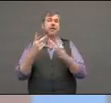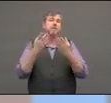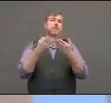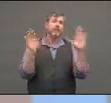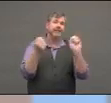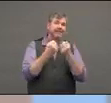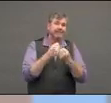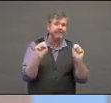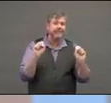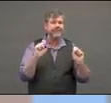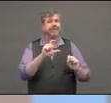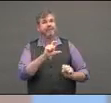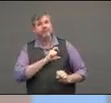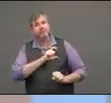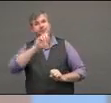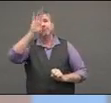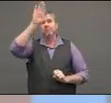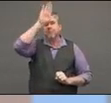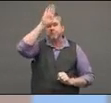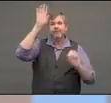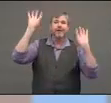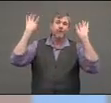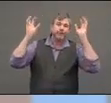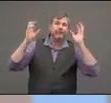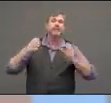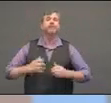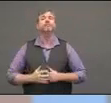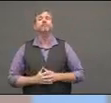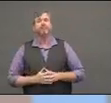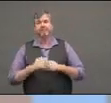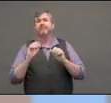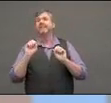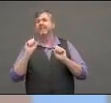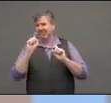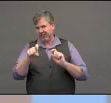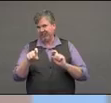they should be getting tested yeah because they are a very high risk